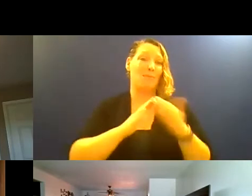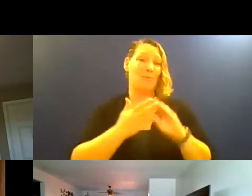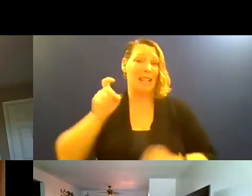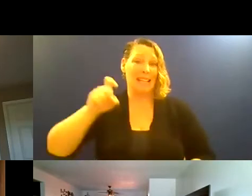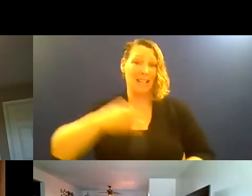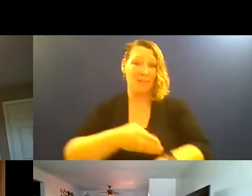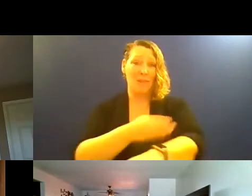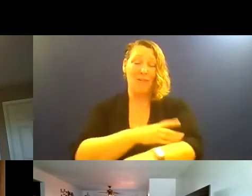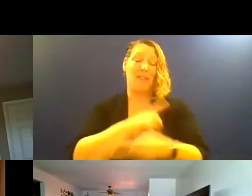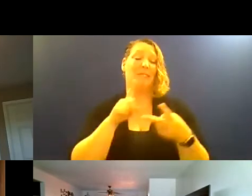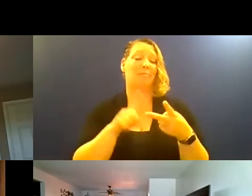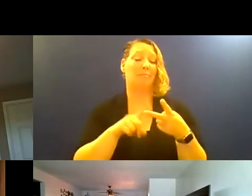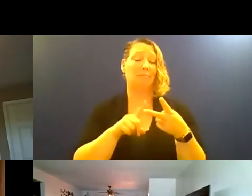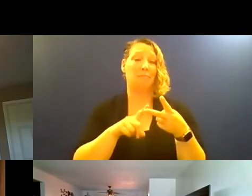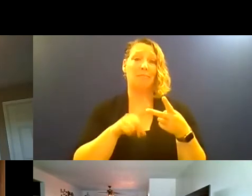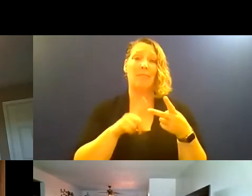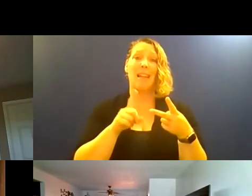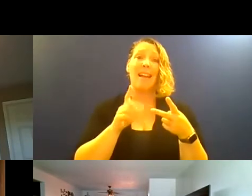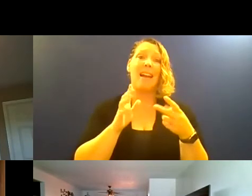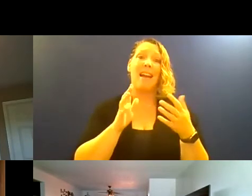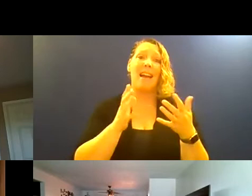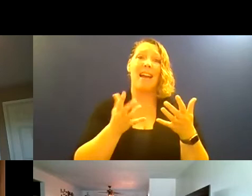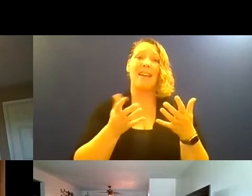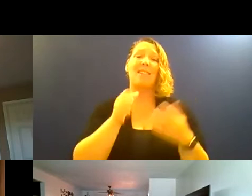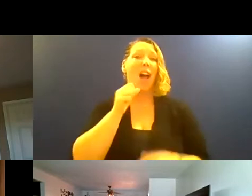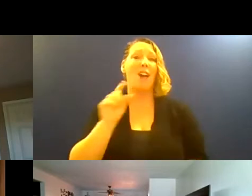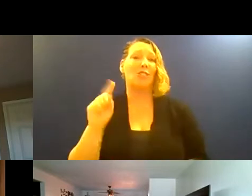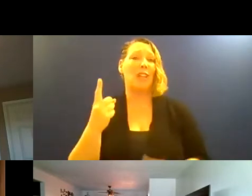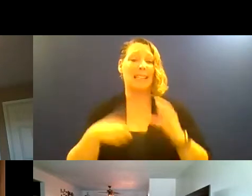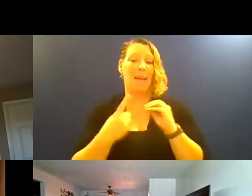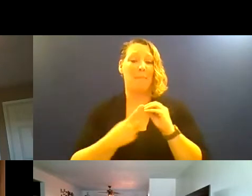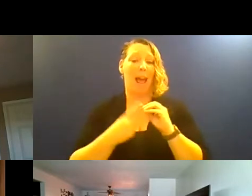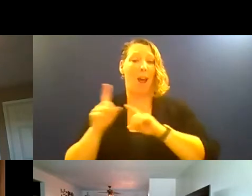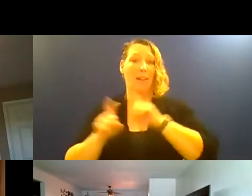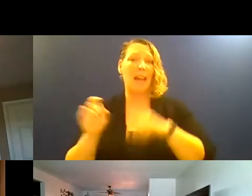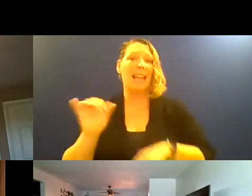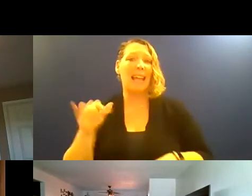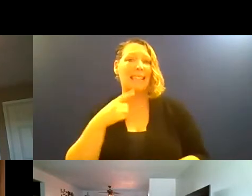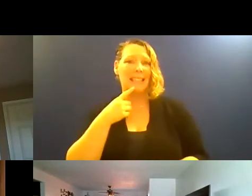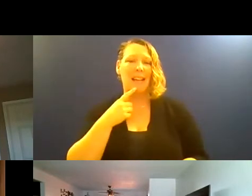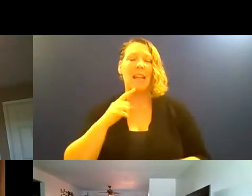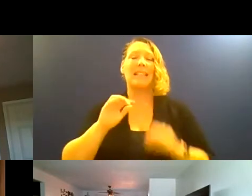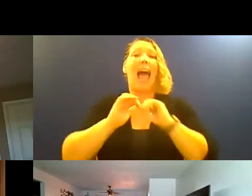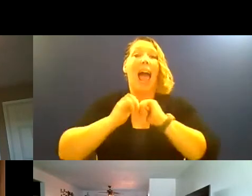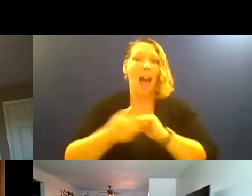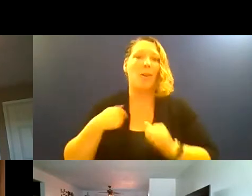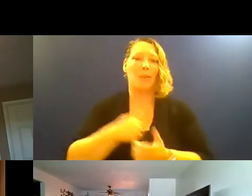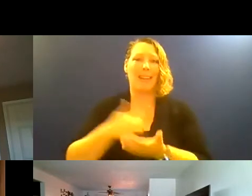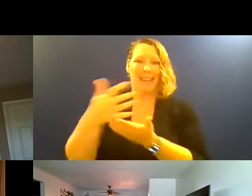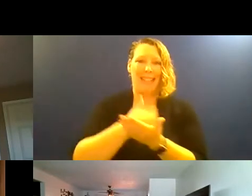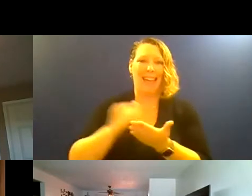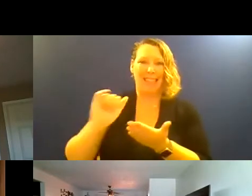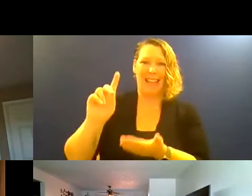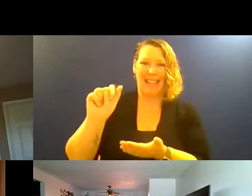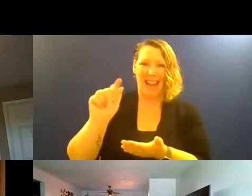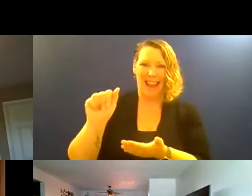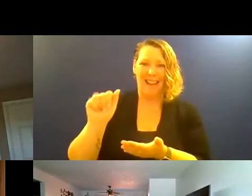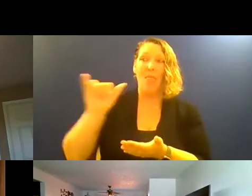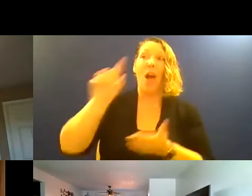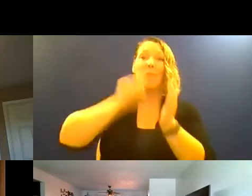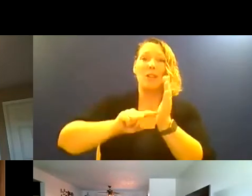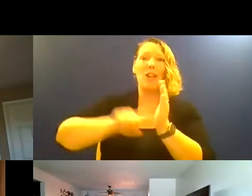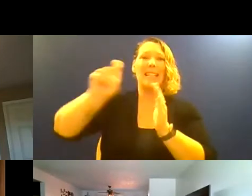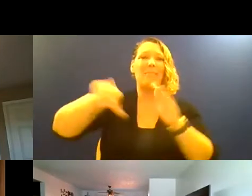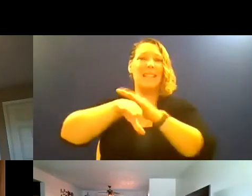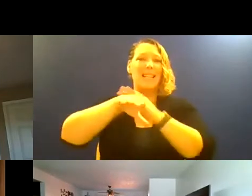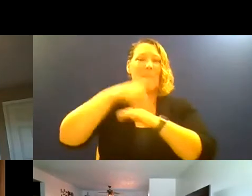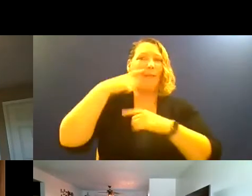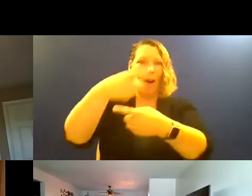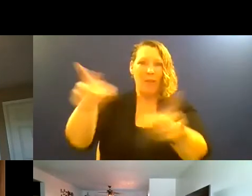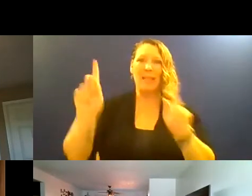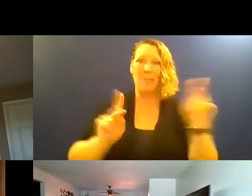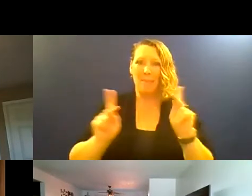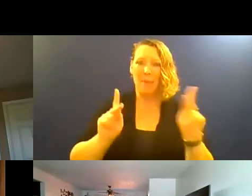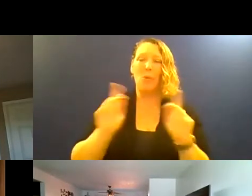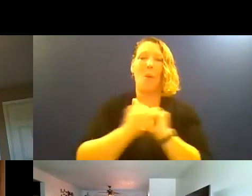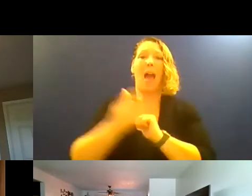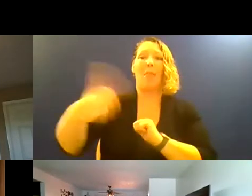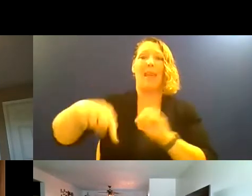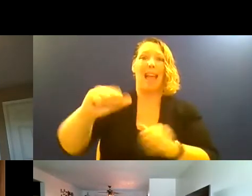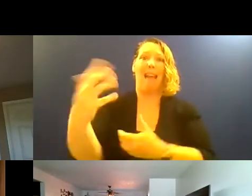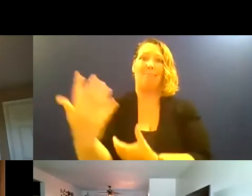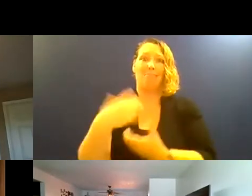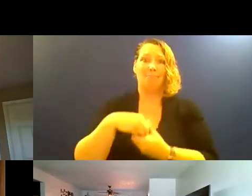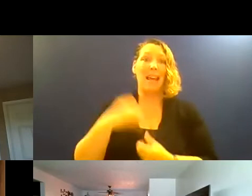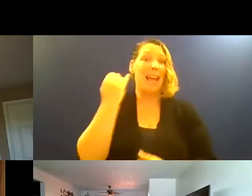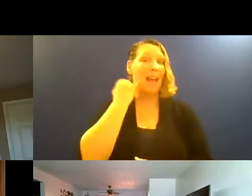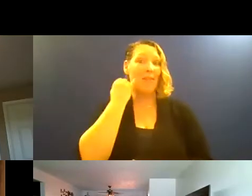And two, it's you know it's not just about asking those questions like I said it's about the way we collect that data we have to make the research accessible to people to in terms of how they participate, right? Because if they literally cannot answer